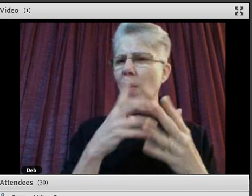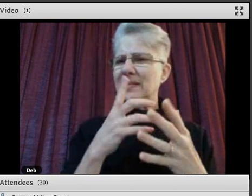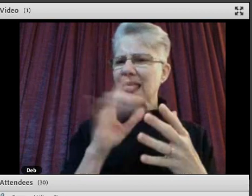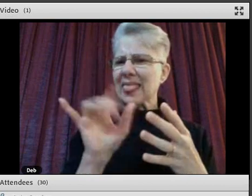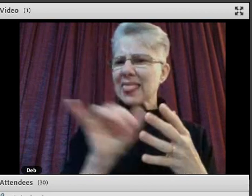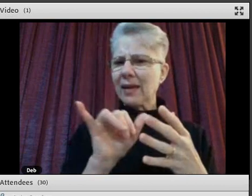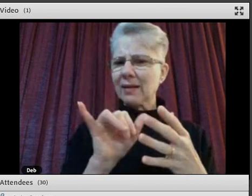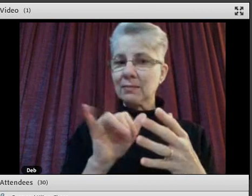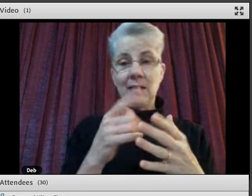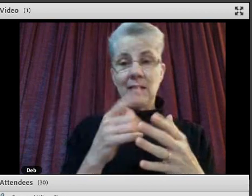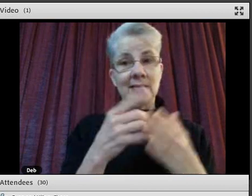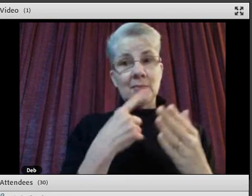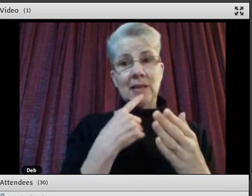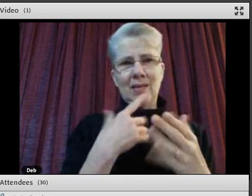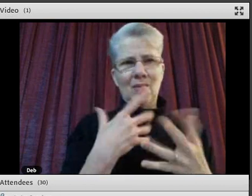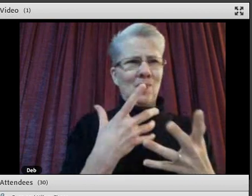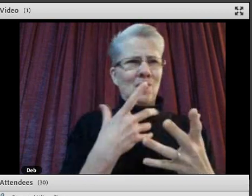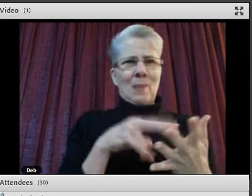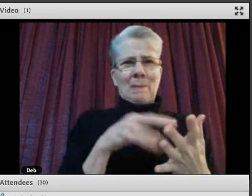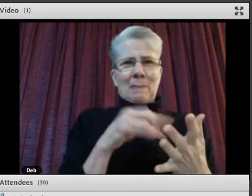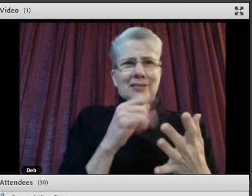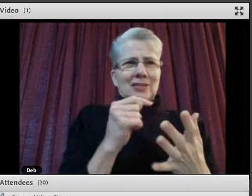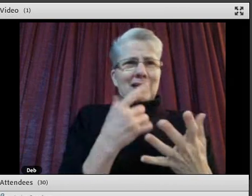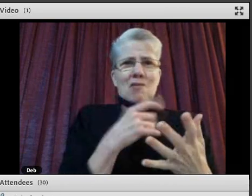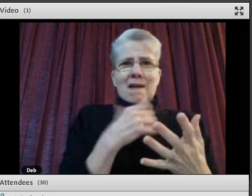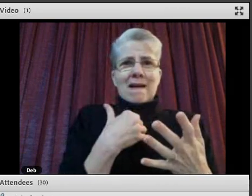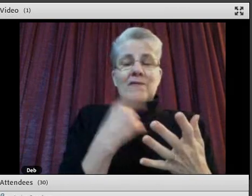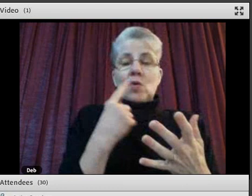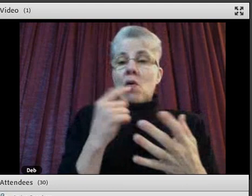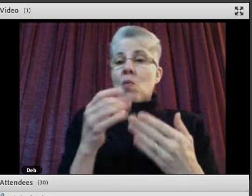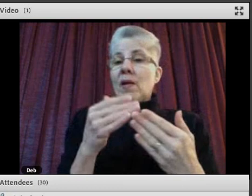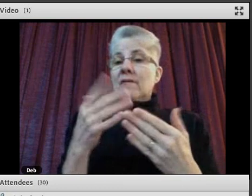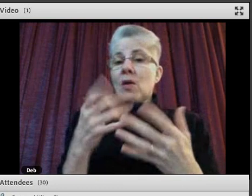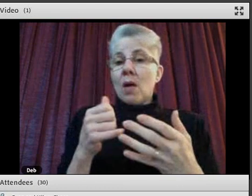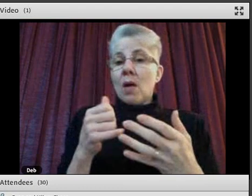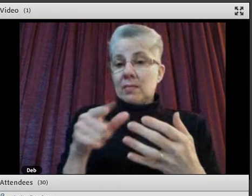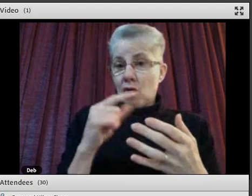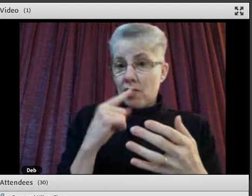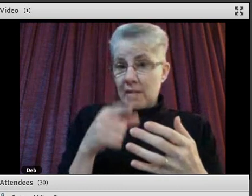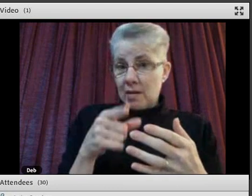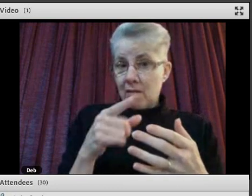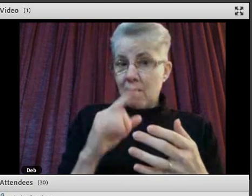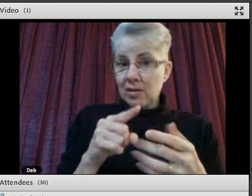from all the way to, "Whatever I want." Hilary: Is there anyone who is actually there on the "Whatever I want"?